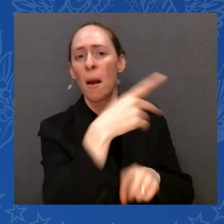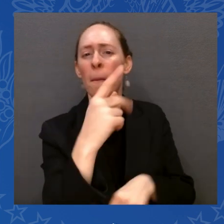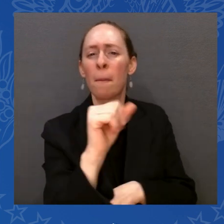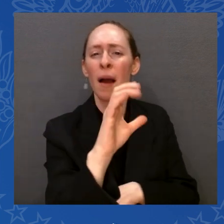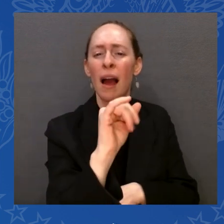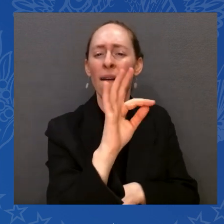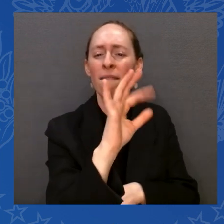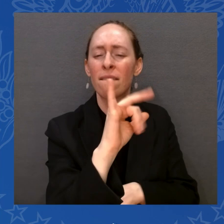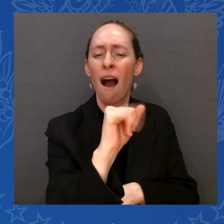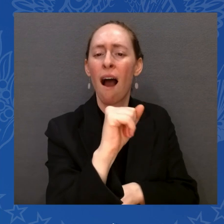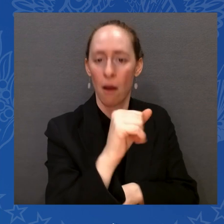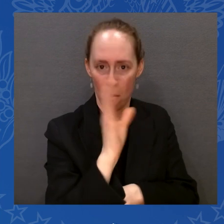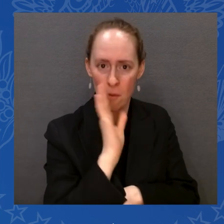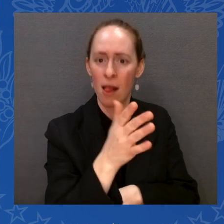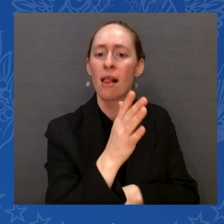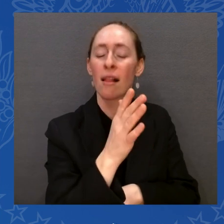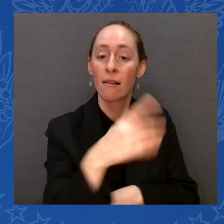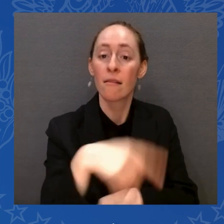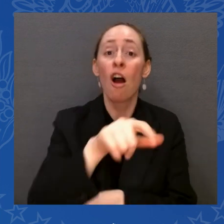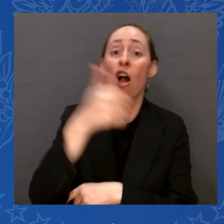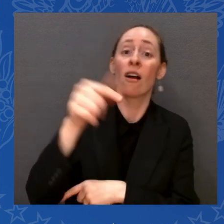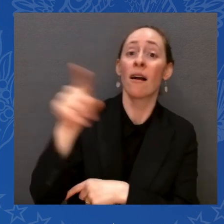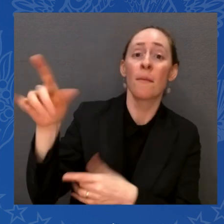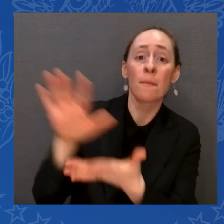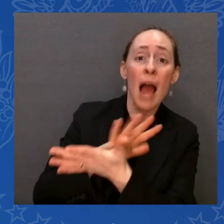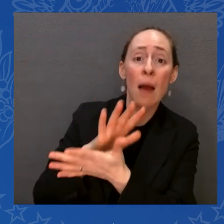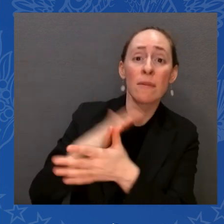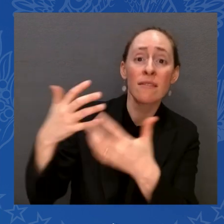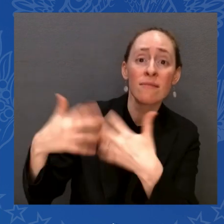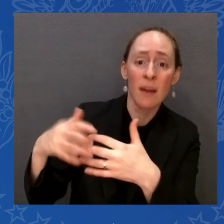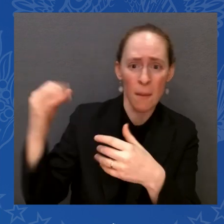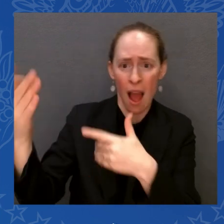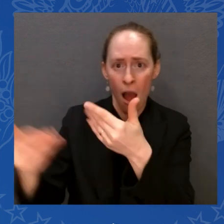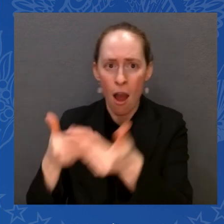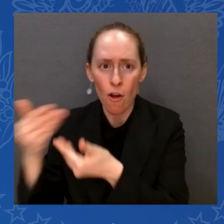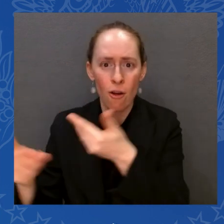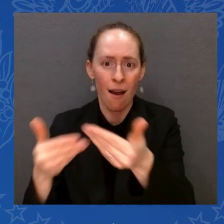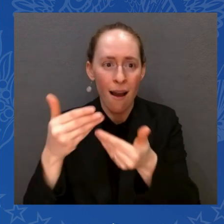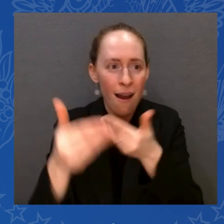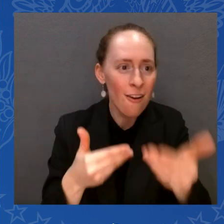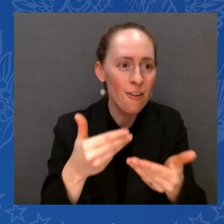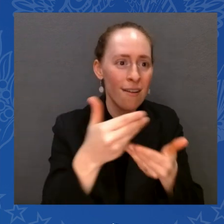and hiring 500 construction workers. For decades, we've imported a project --